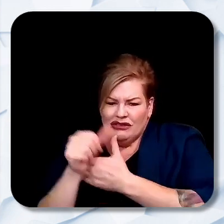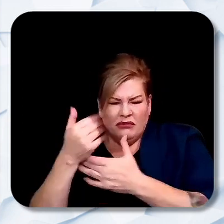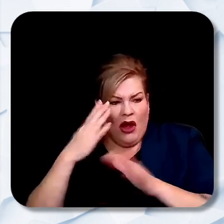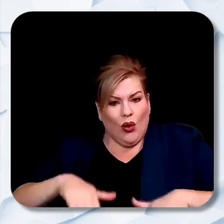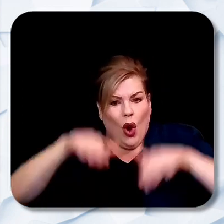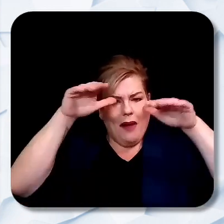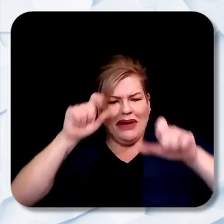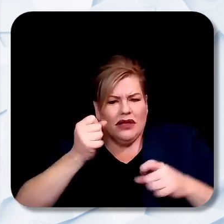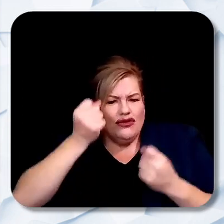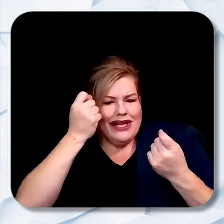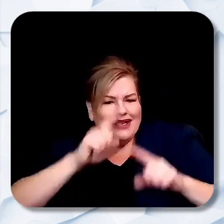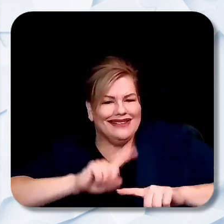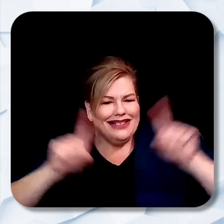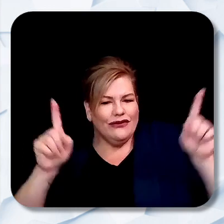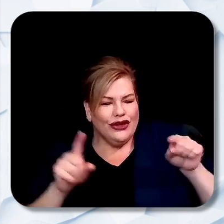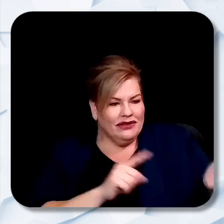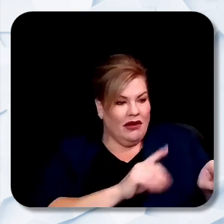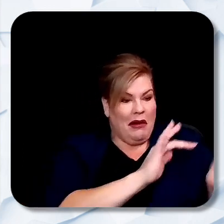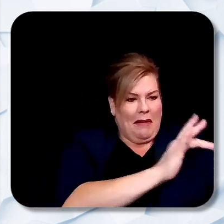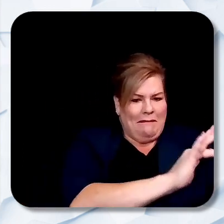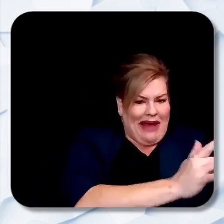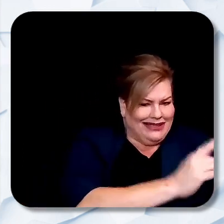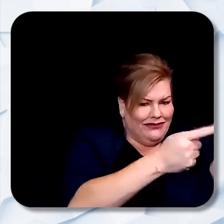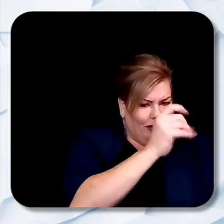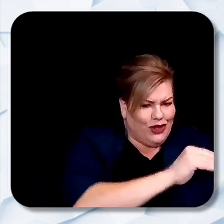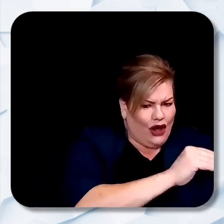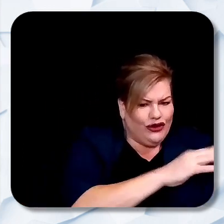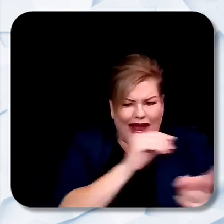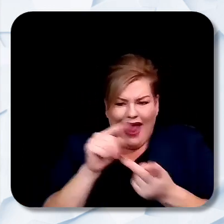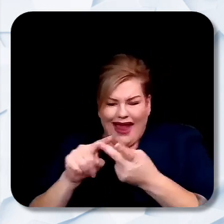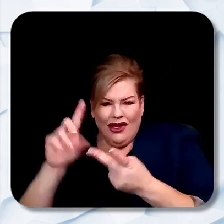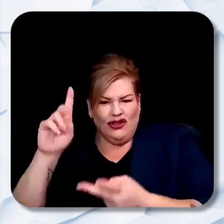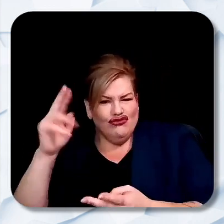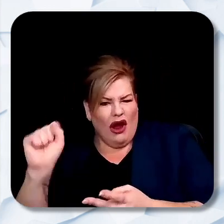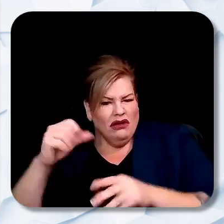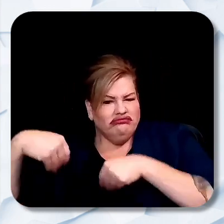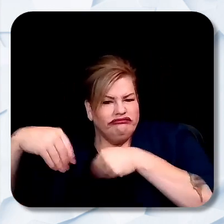medicines and illicit drugs, and then, as they get older, they're looking at What does misuse